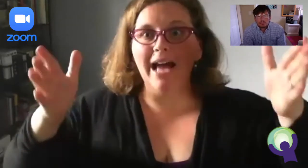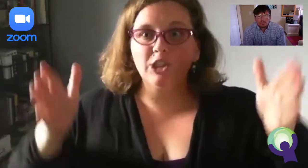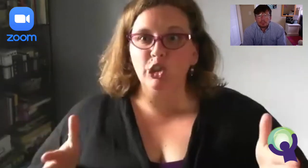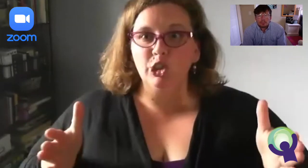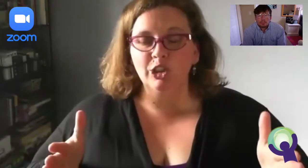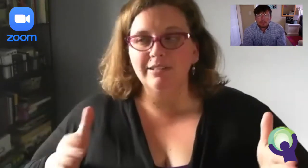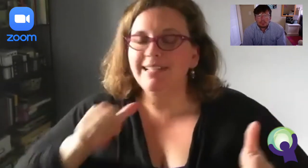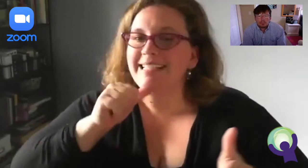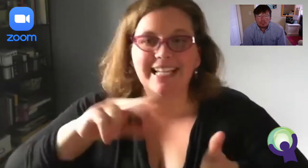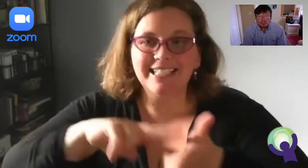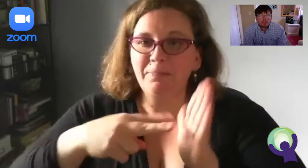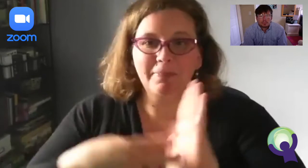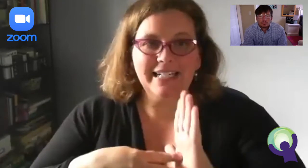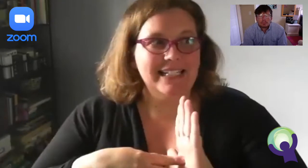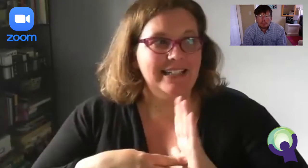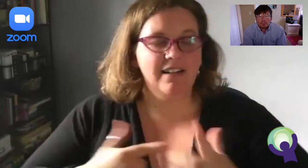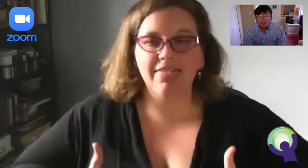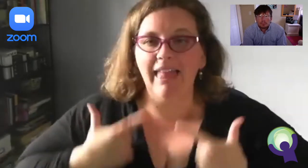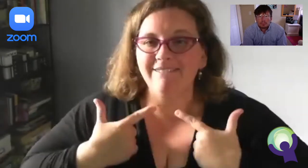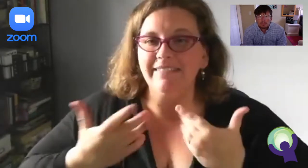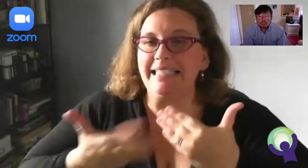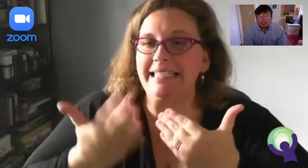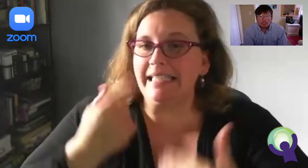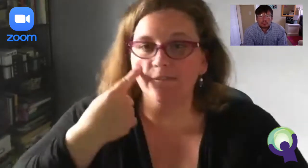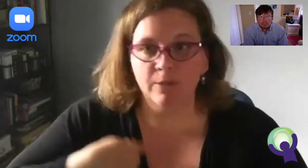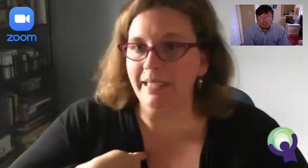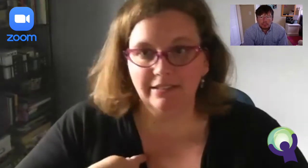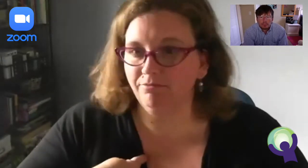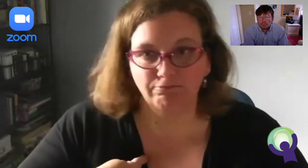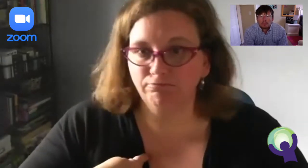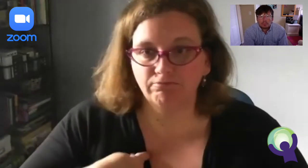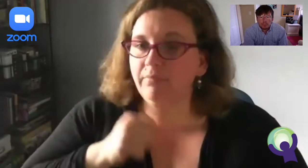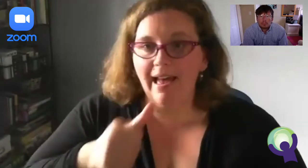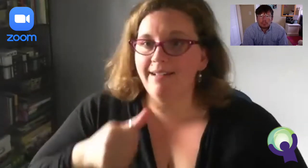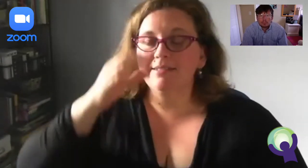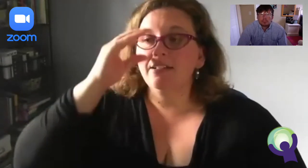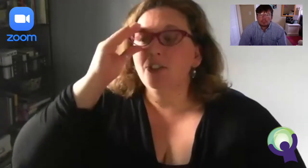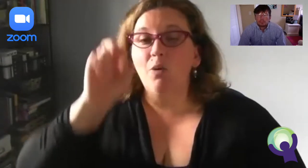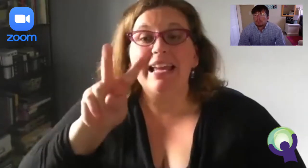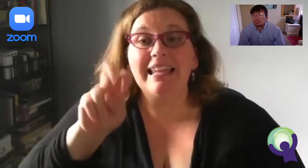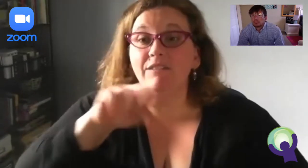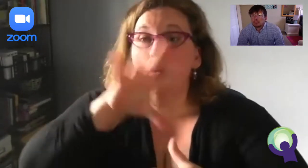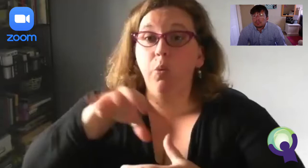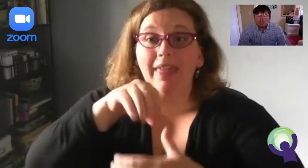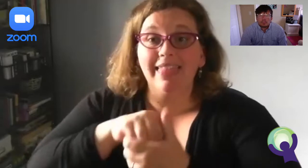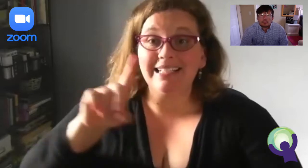i'm the director does not mean that life is easy for me by any means